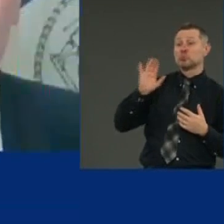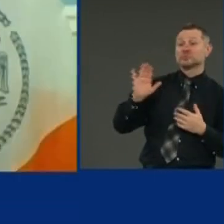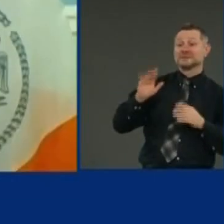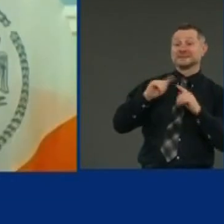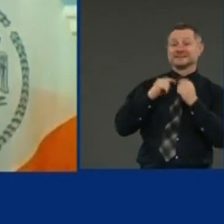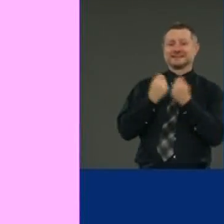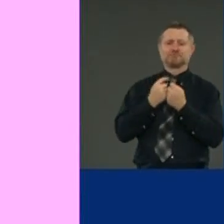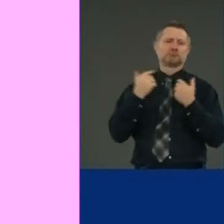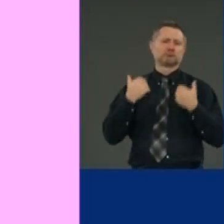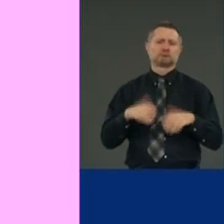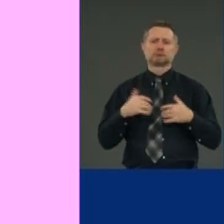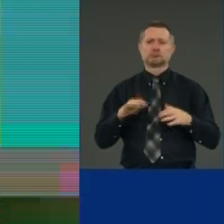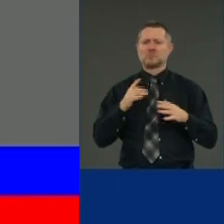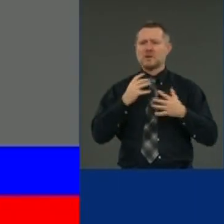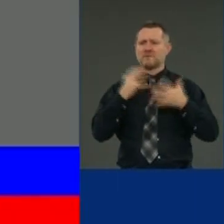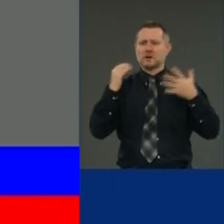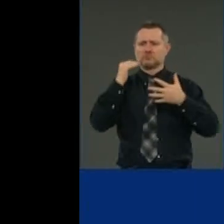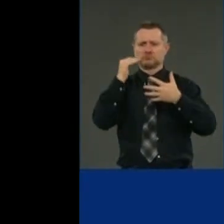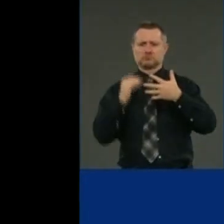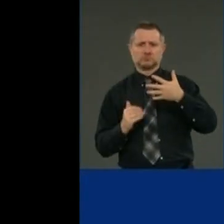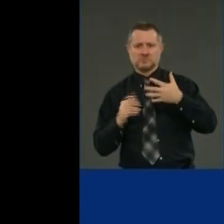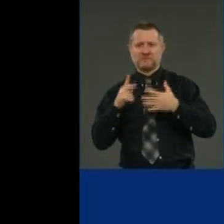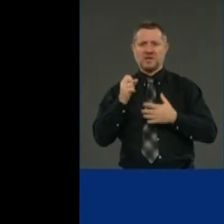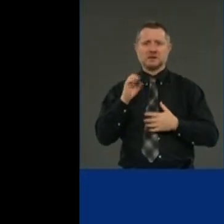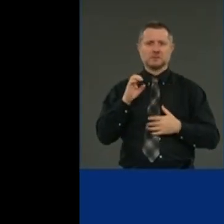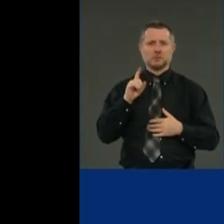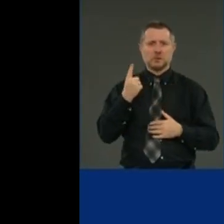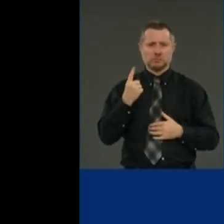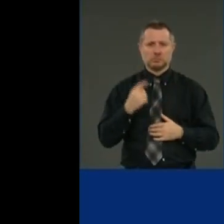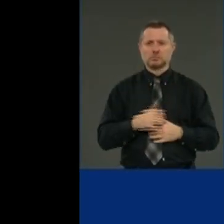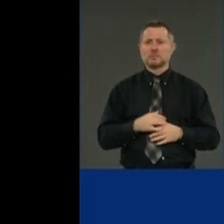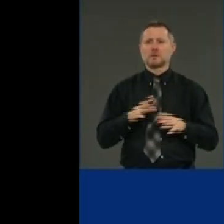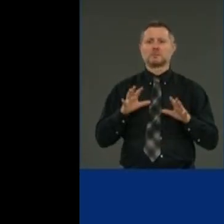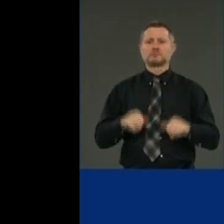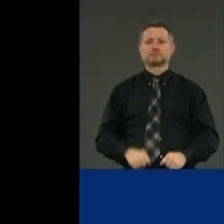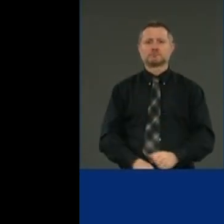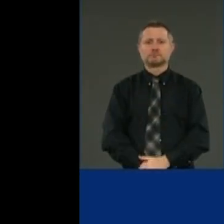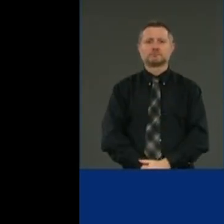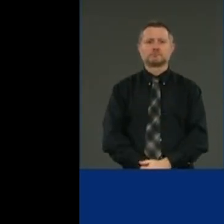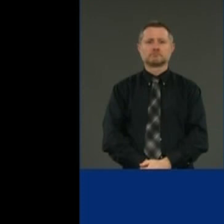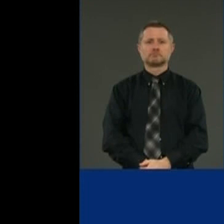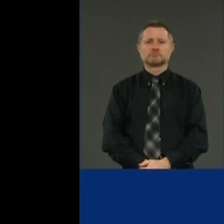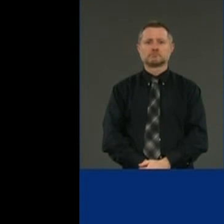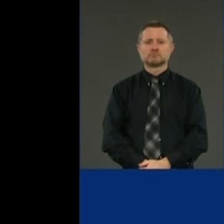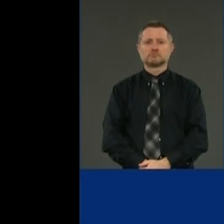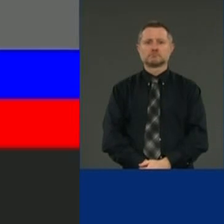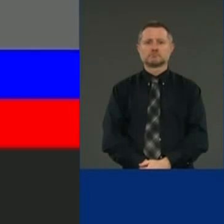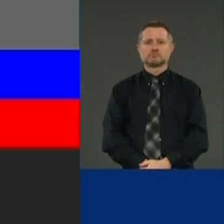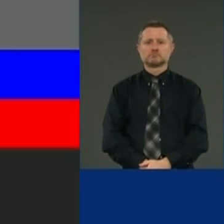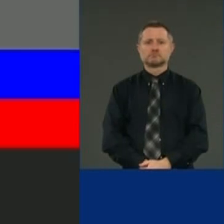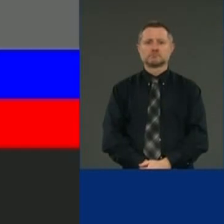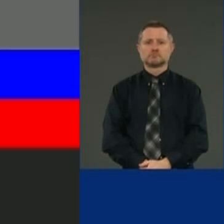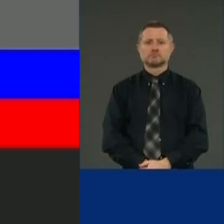QUESTIONS. I'VE GIVEN A LOT OF CREDIT TO YOU AND YOUR TEAM FOR THE GUIDANCE YOU PUT OUT AROUND